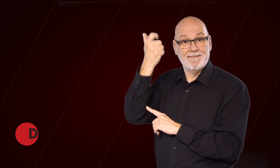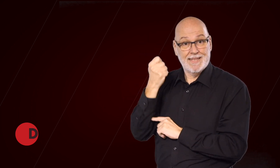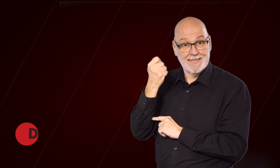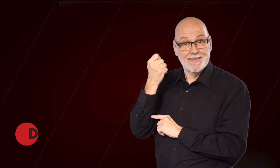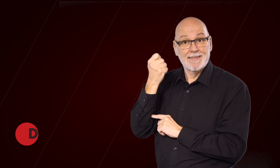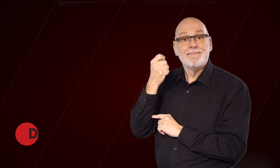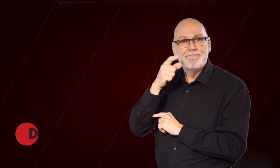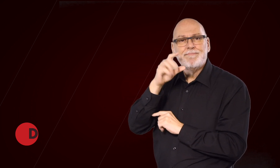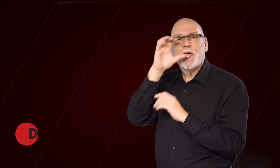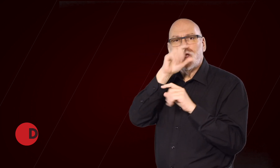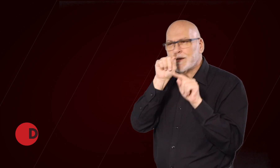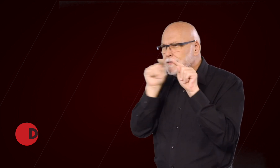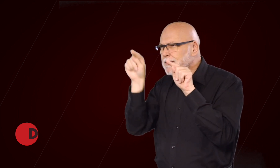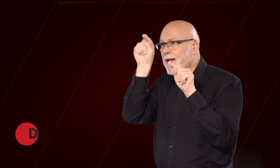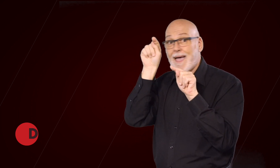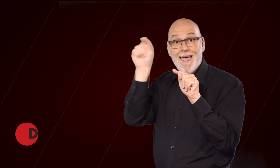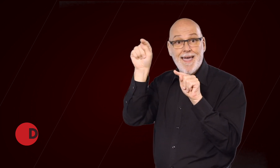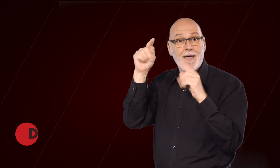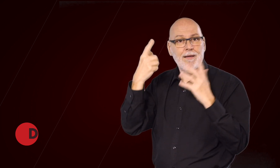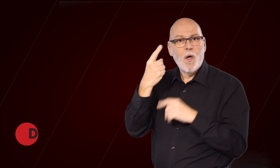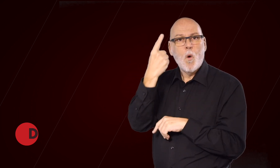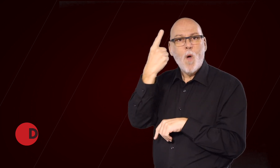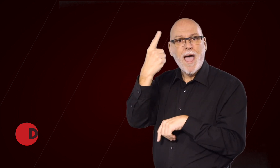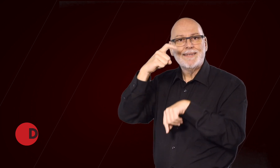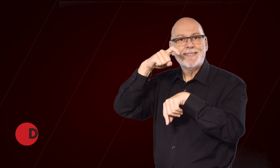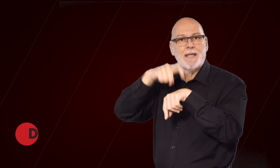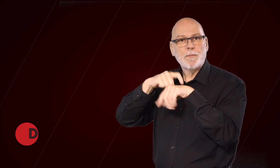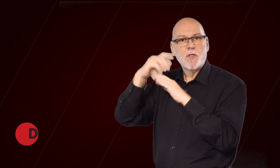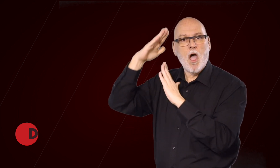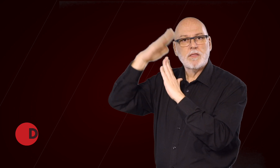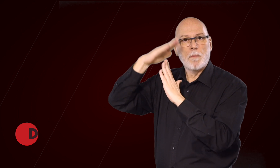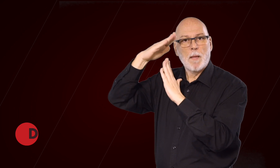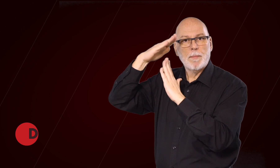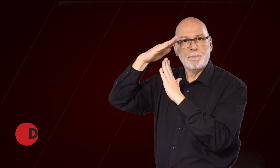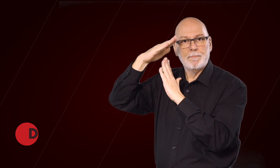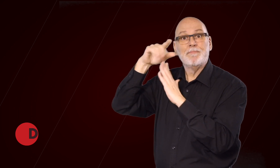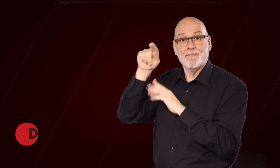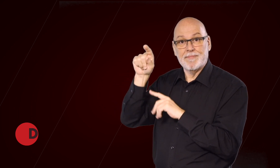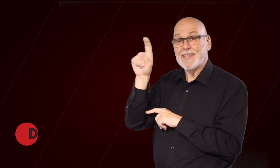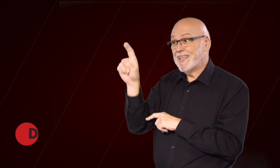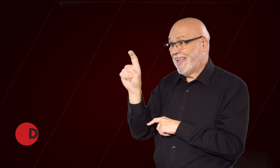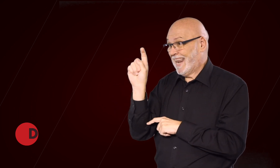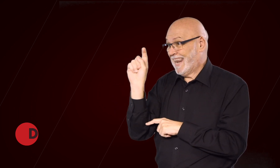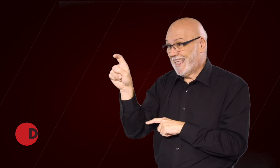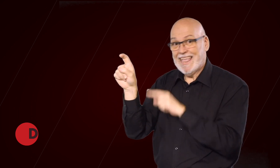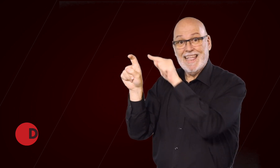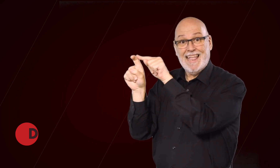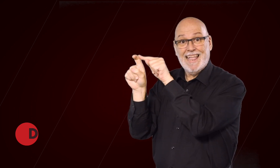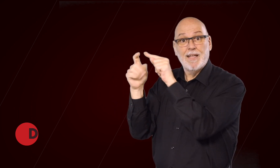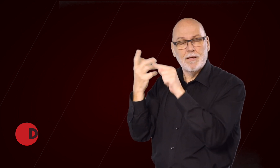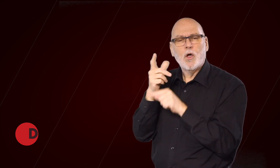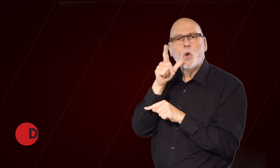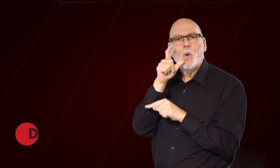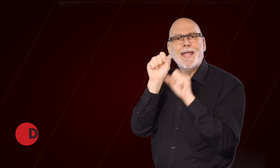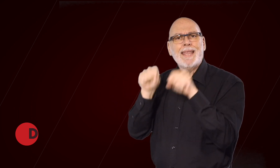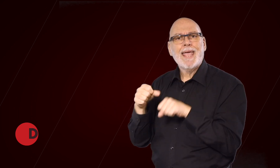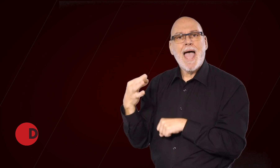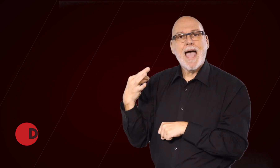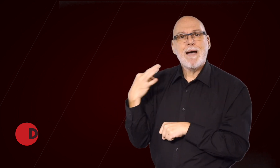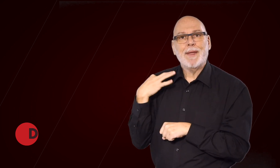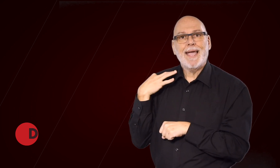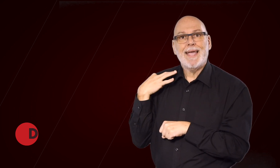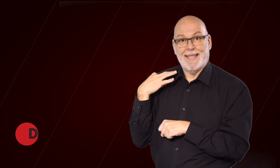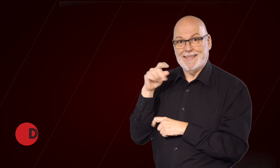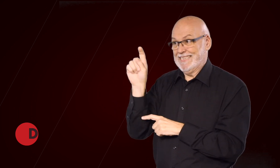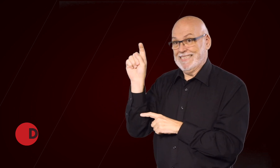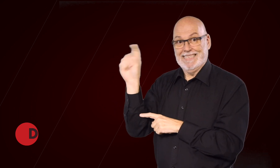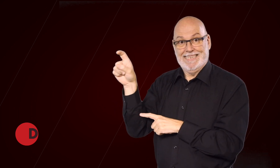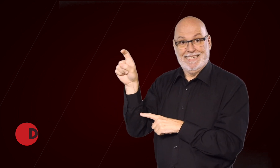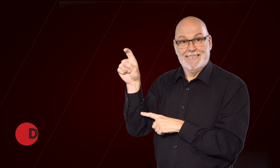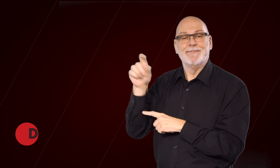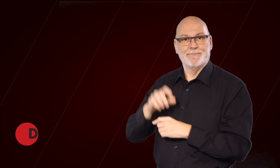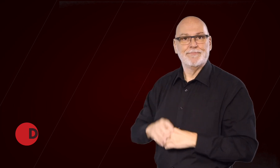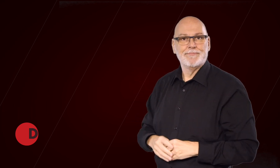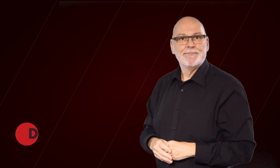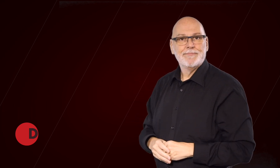and look for “One-time Top-Up”, click “who can apply.”